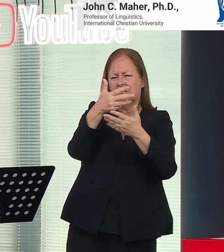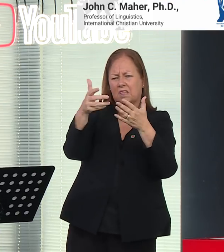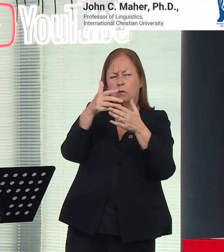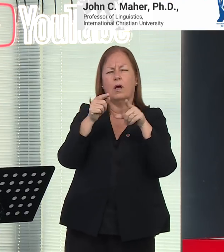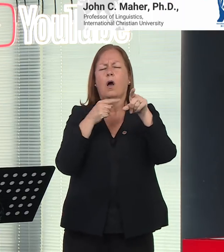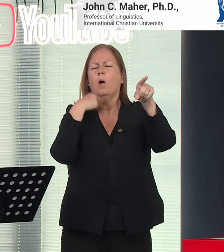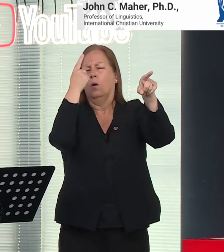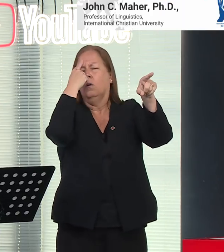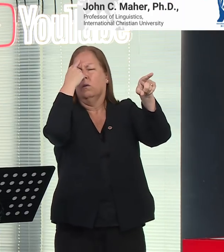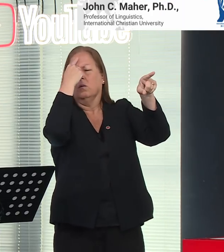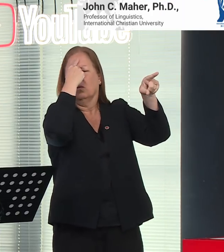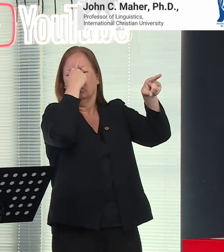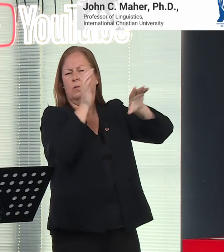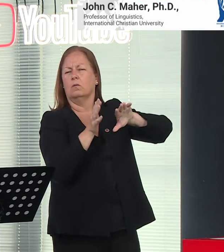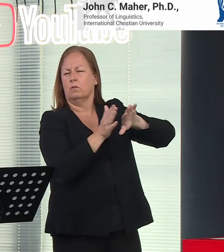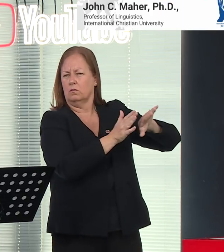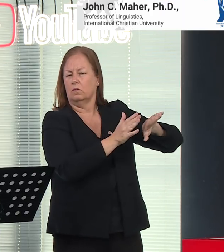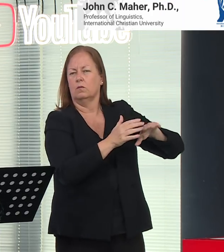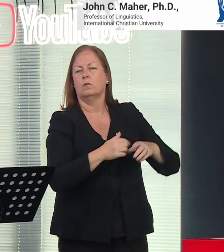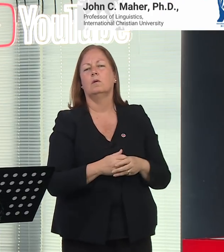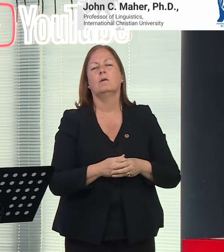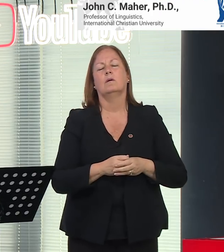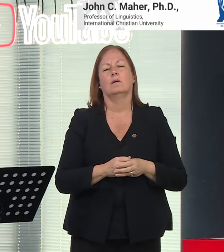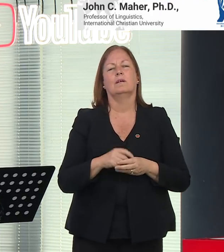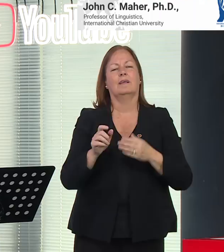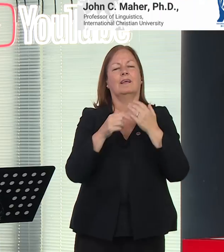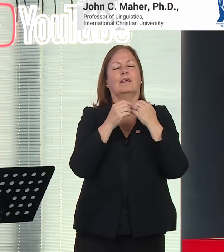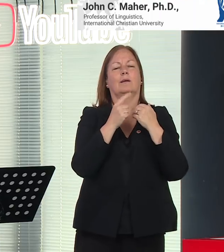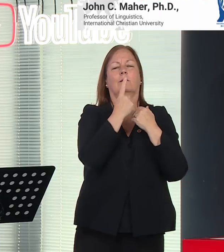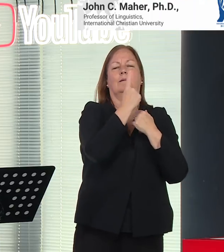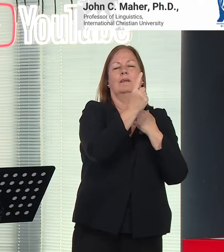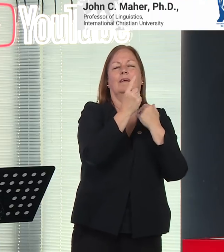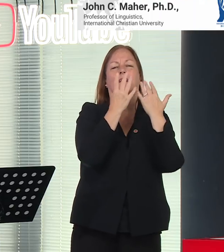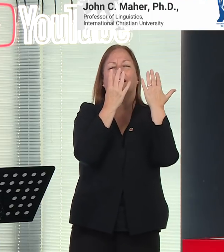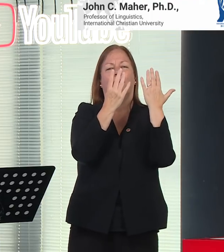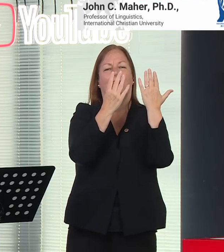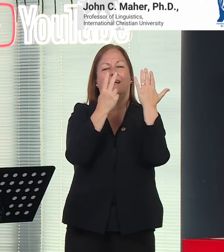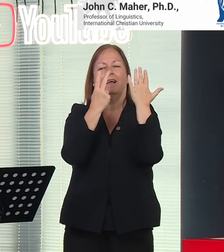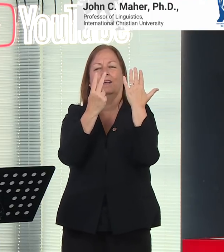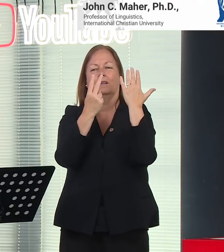Therefore, the European Union developed the term "lesser known languages."